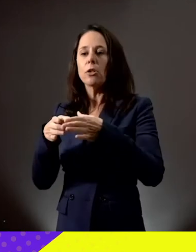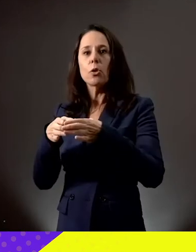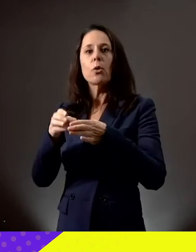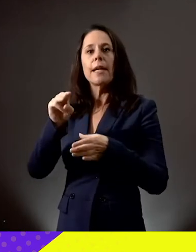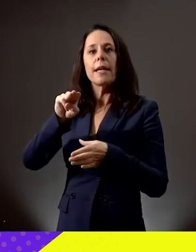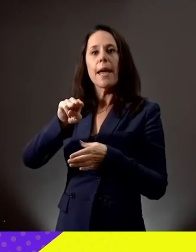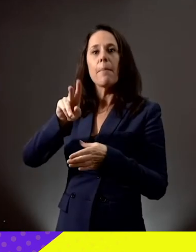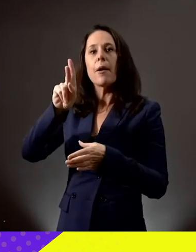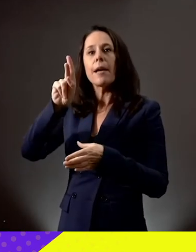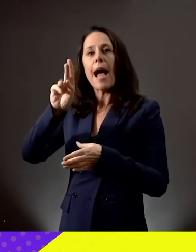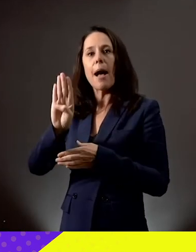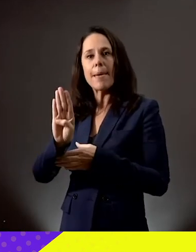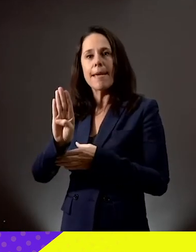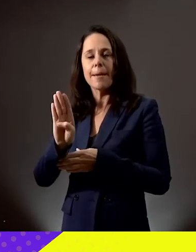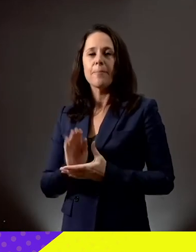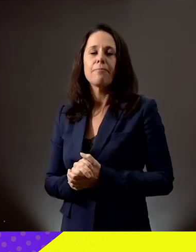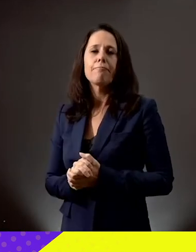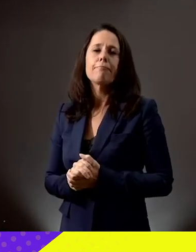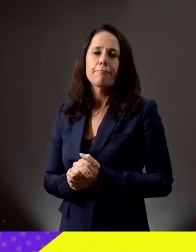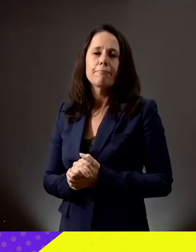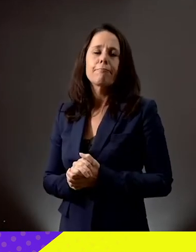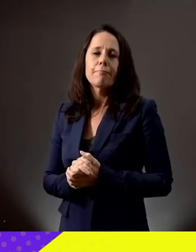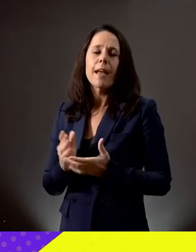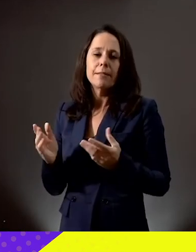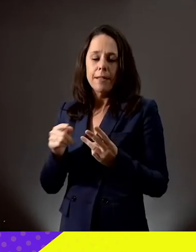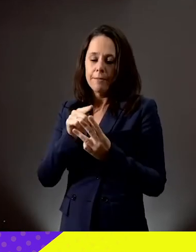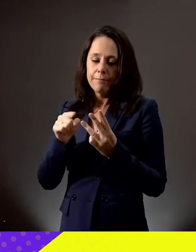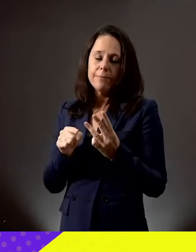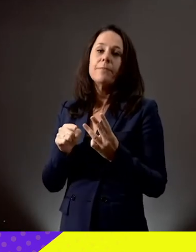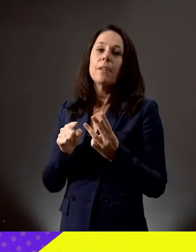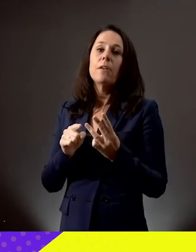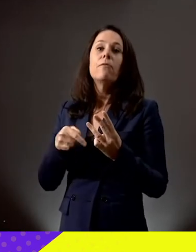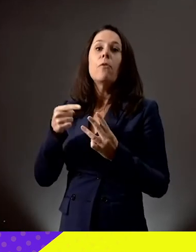And the nominees are, in alphabetical order...